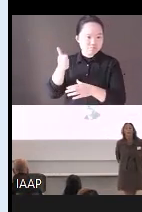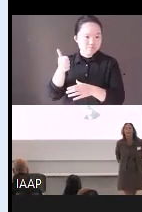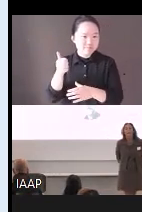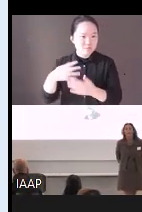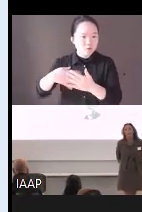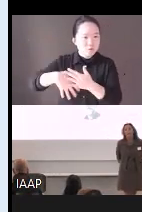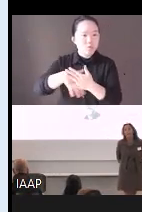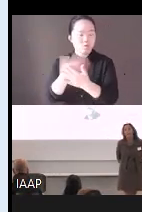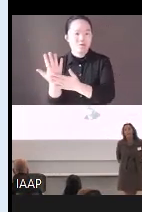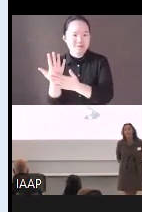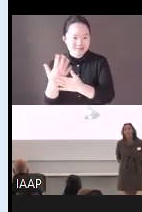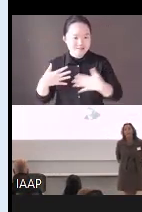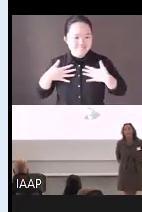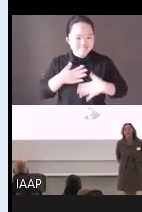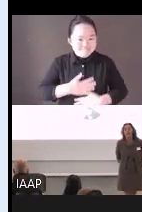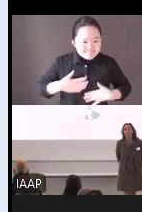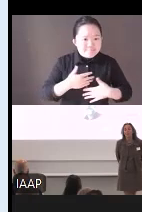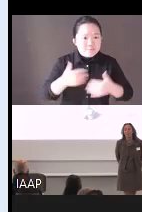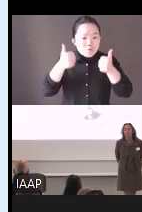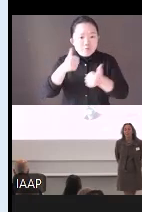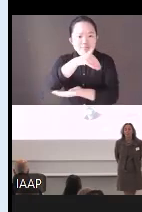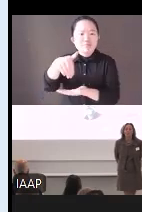But he has a long history in Swedish policymaking,